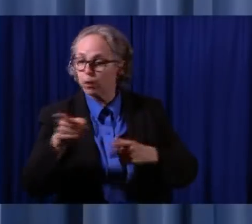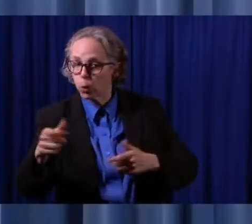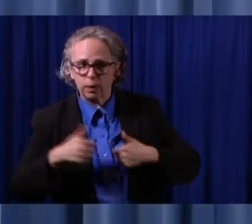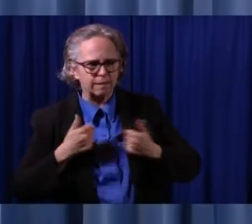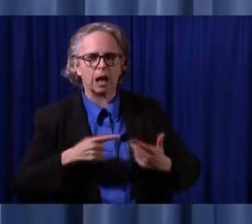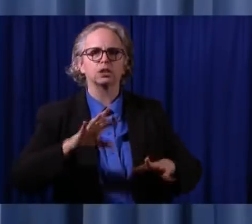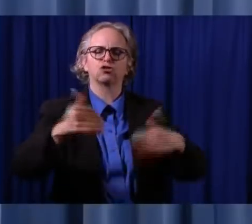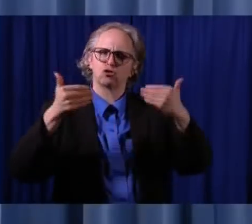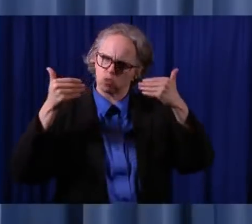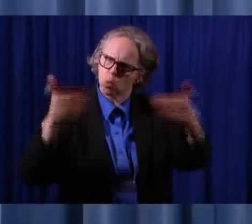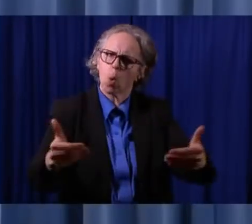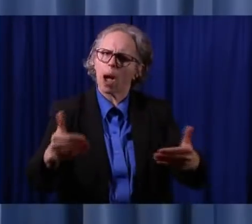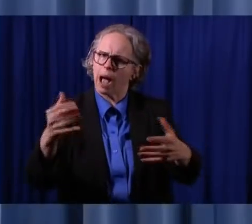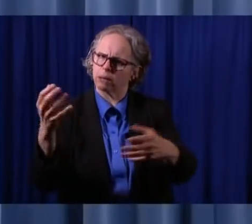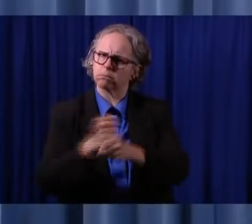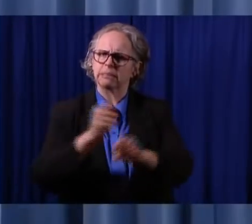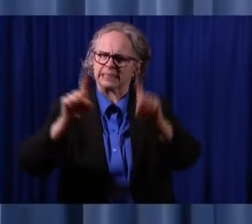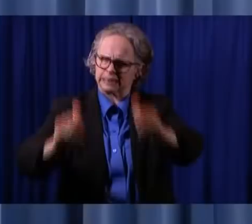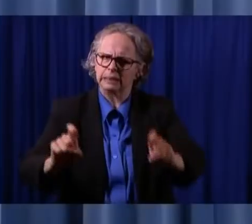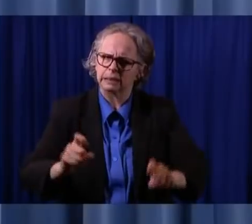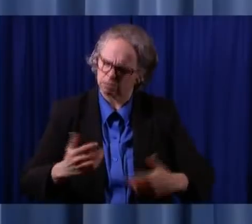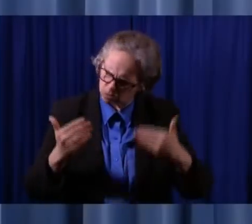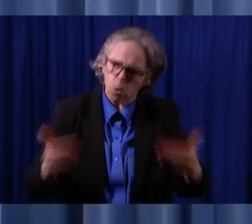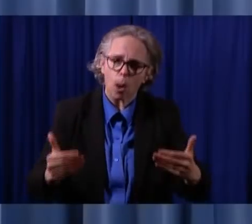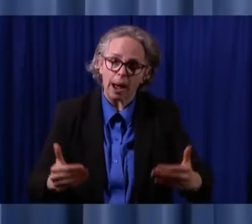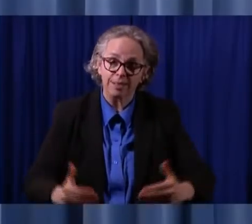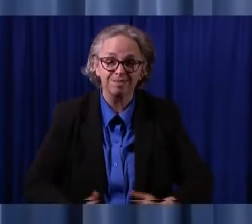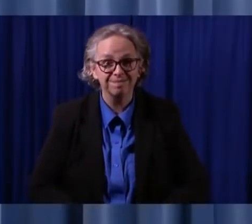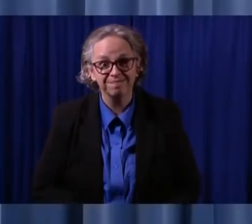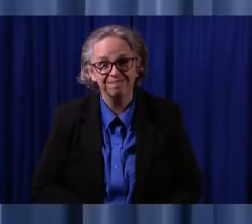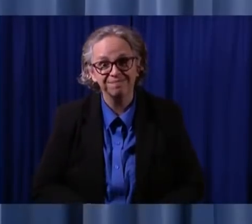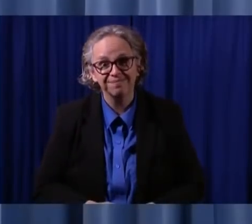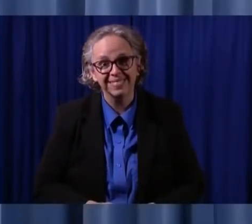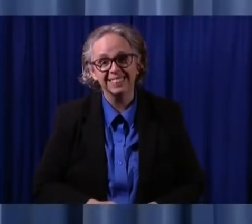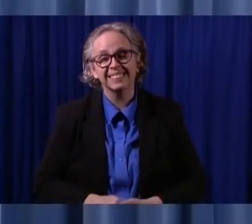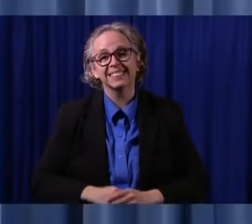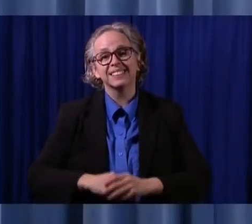EACH ONE OF THE ZIP CODES THAT WE IDENTIFY AS BEING HOT AREAS, AREAS WE ARE PARTICULARLY CONCERNED ABOUT. ANYBODY, WHETHER YOU LIVE IN